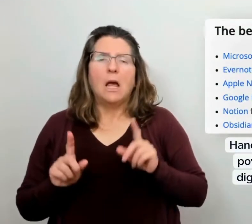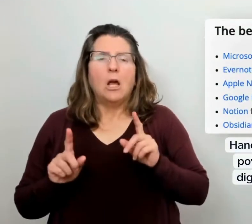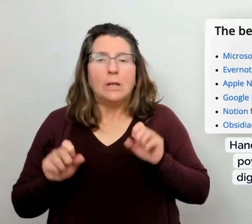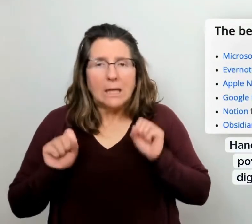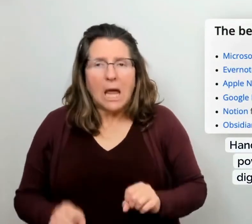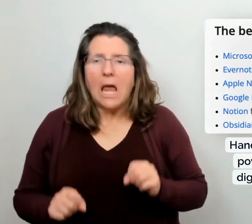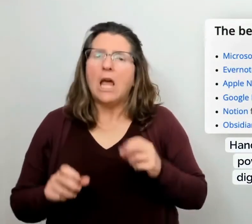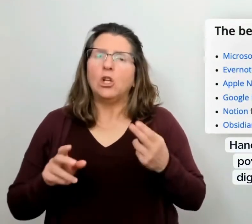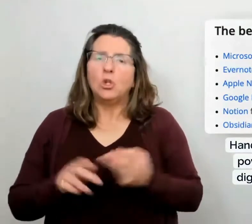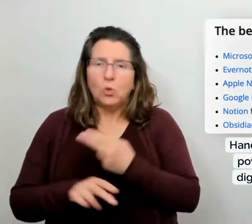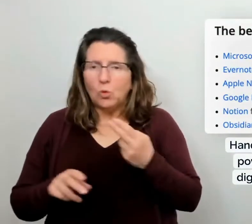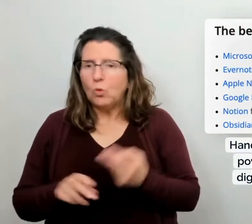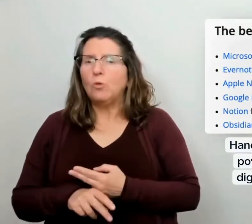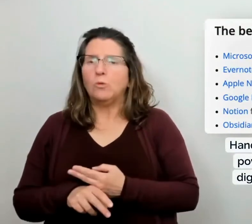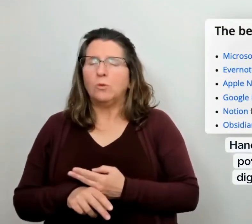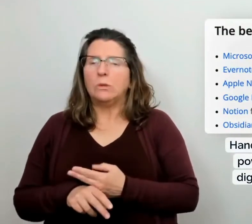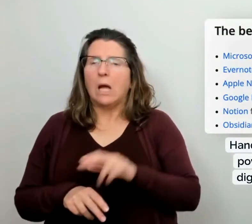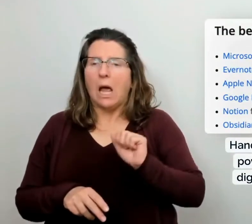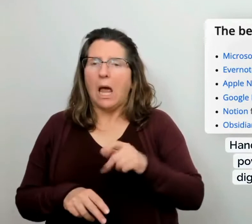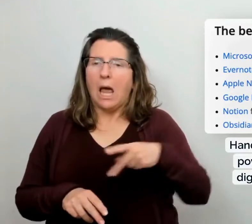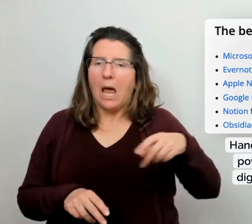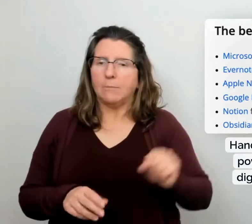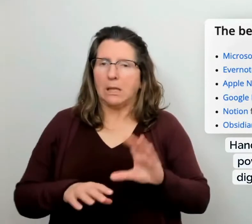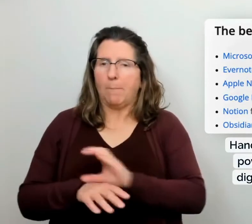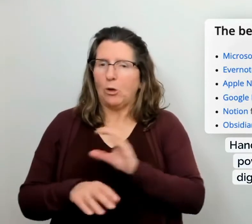There are note-taking apps and other electronic options,